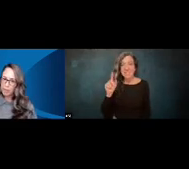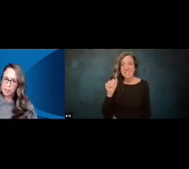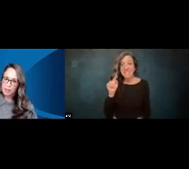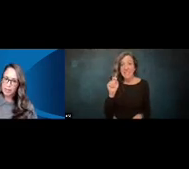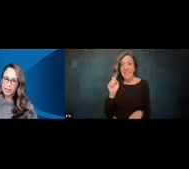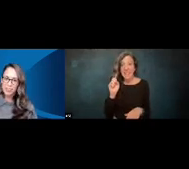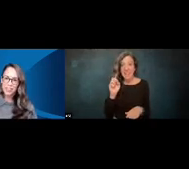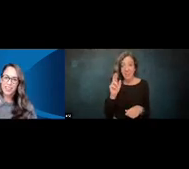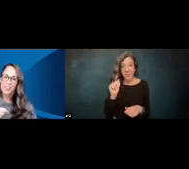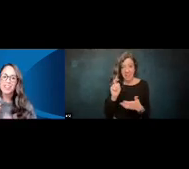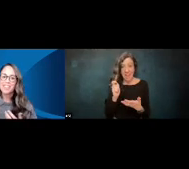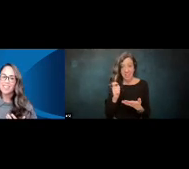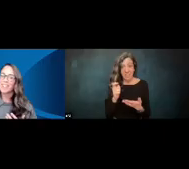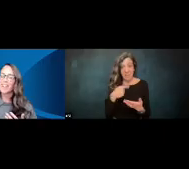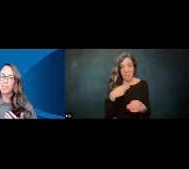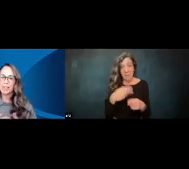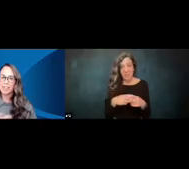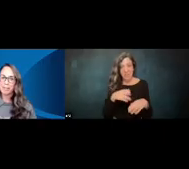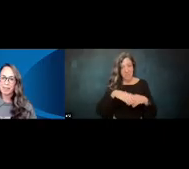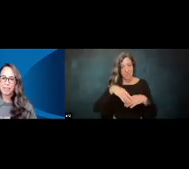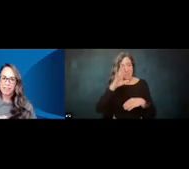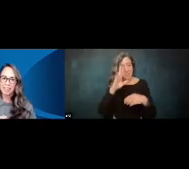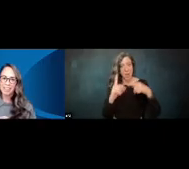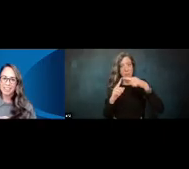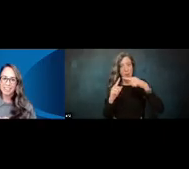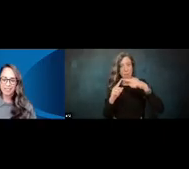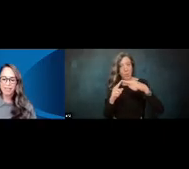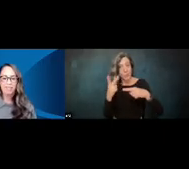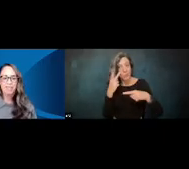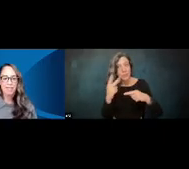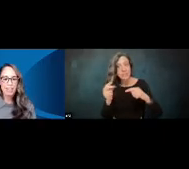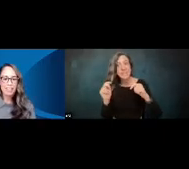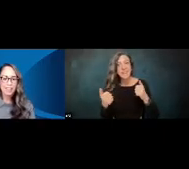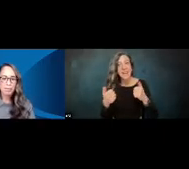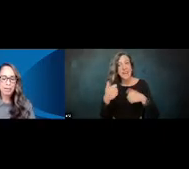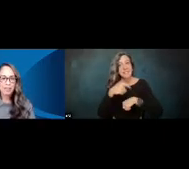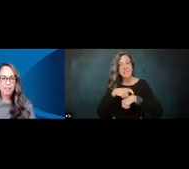the top right corner, so you can quickly see the time period being referenced. Next slide,